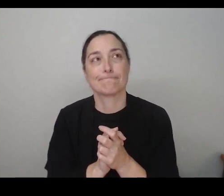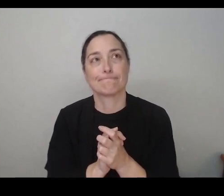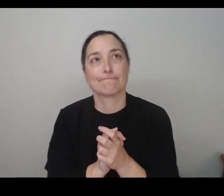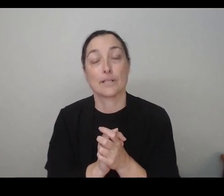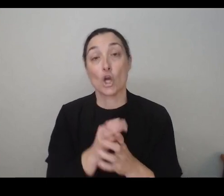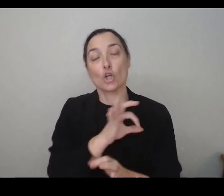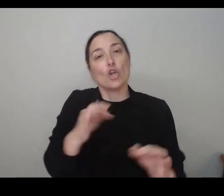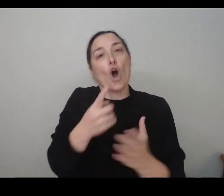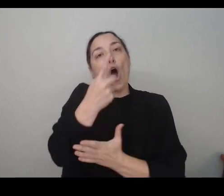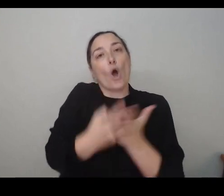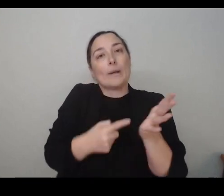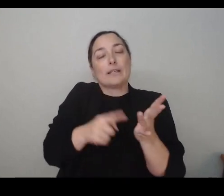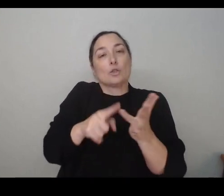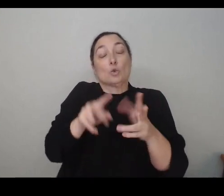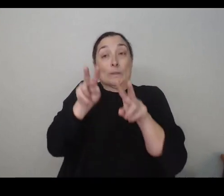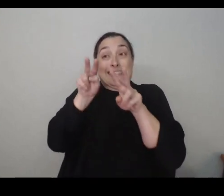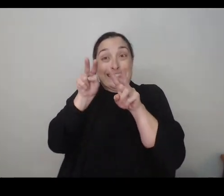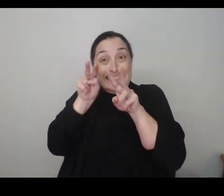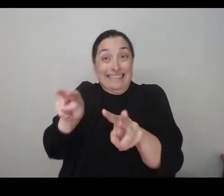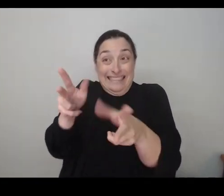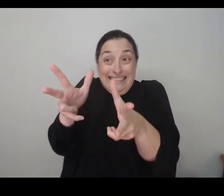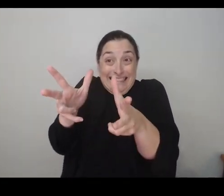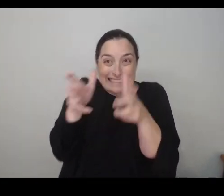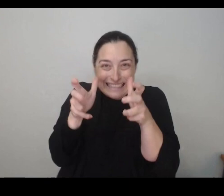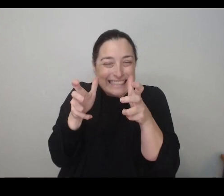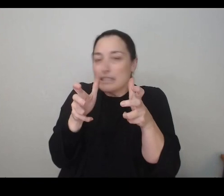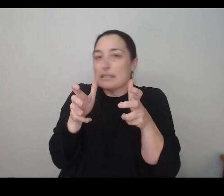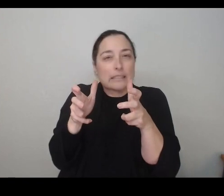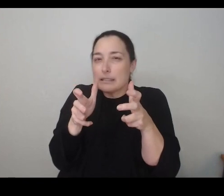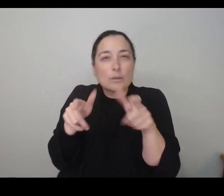it's also something to listen, to hear from.